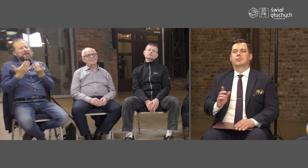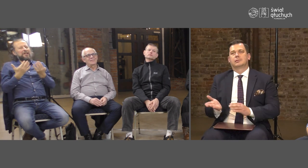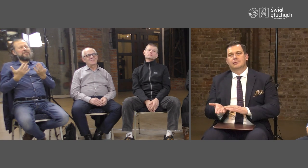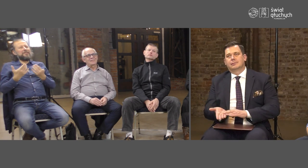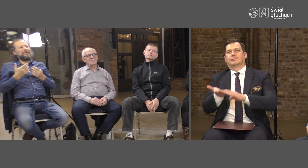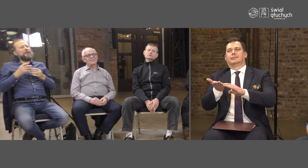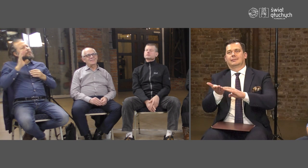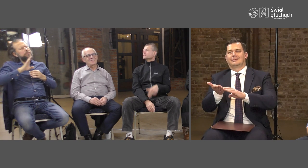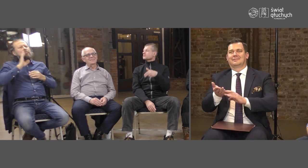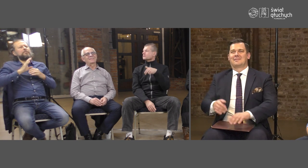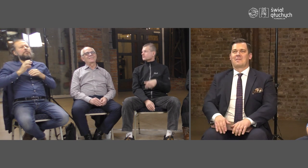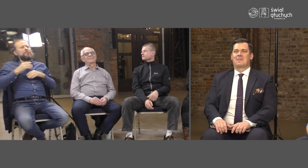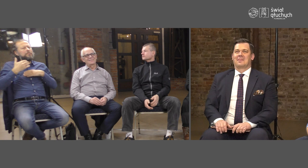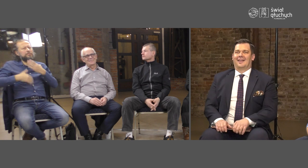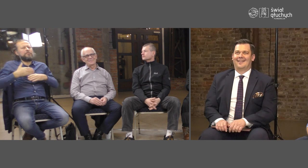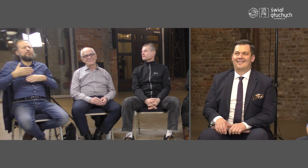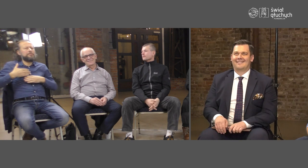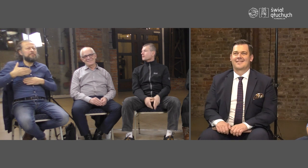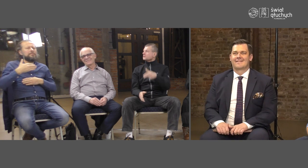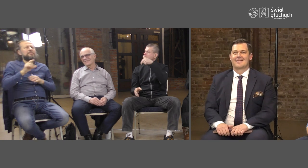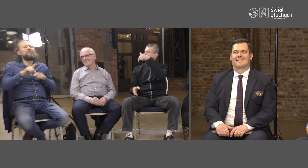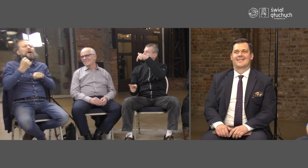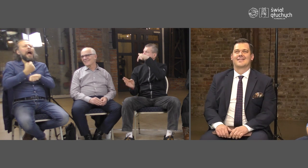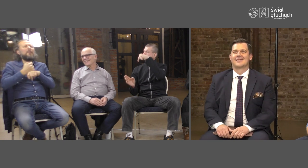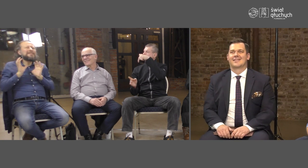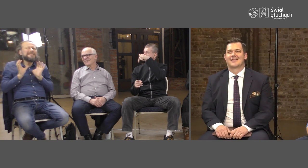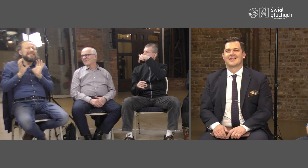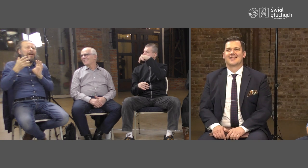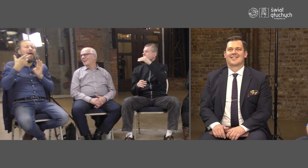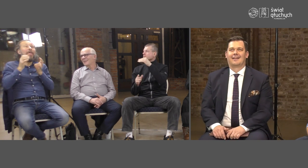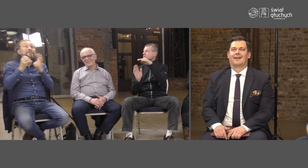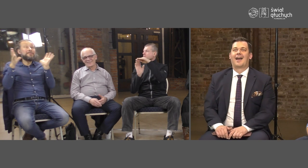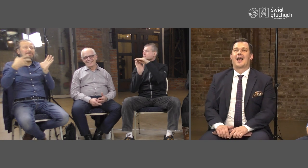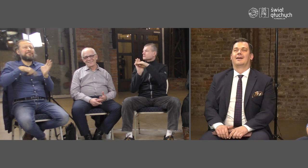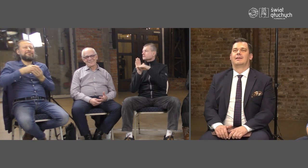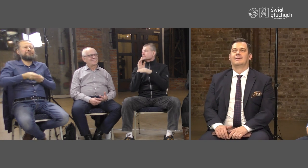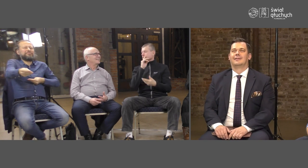It's not that easy. It's like pushing a stone.